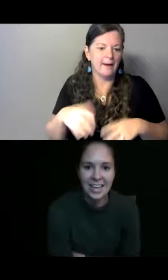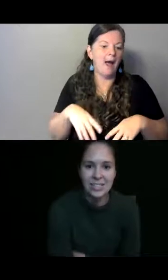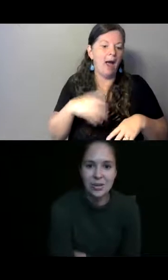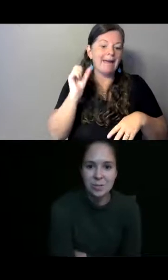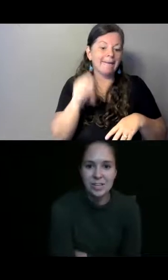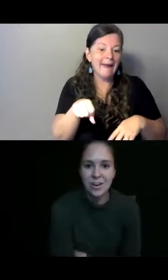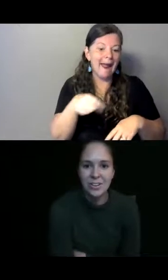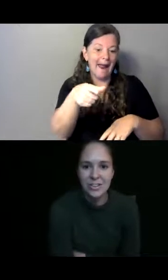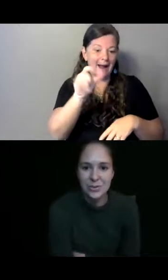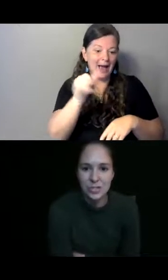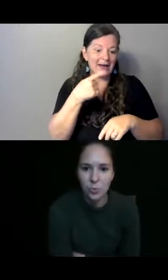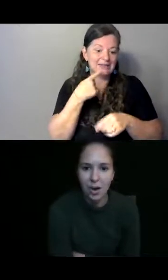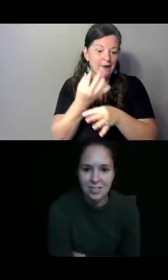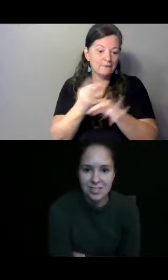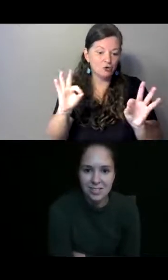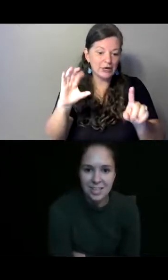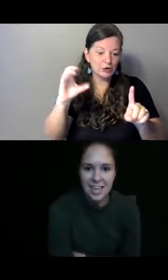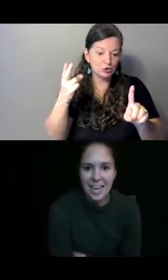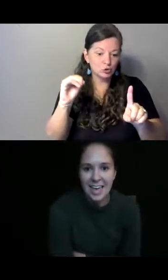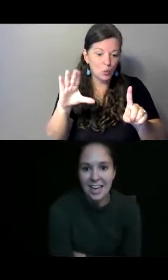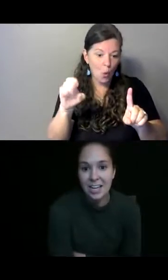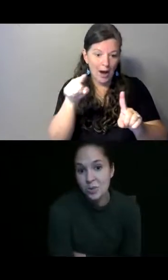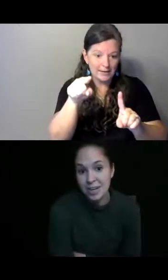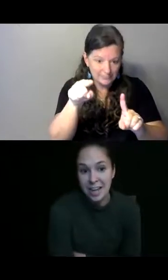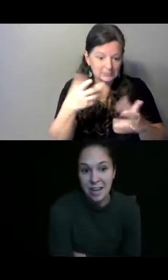and so it depends on the student's wants, and you can have,